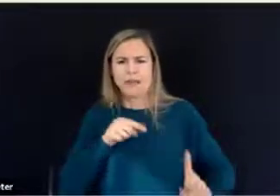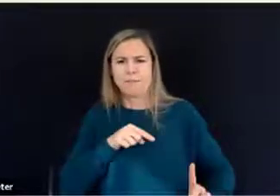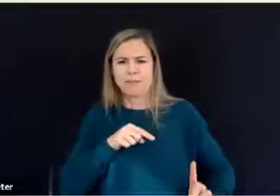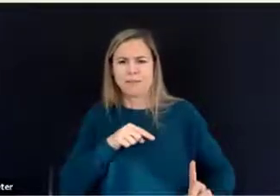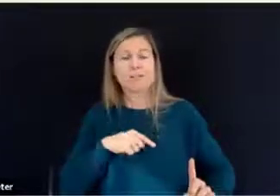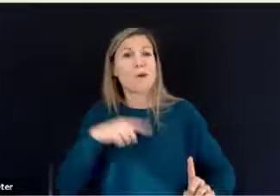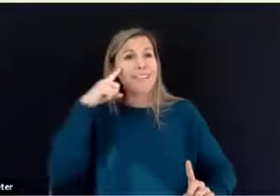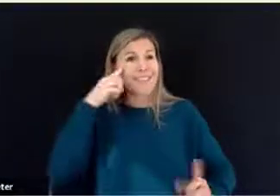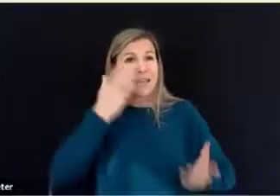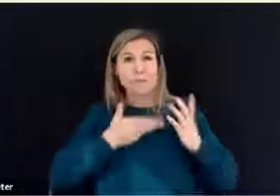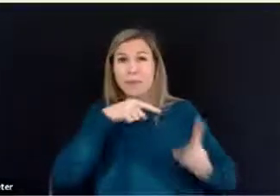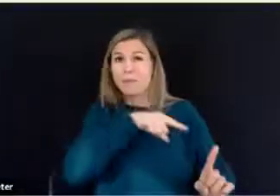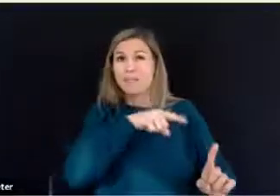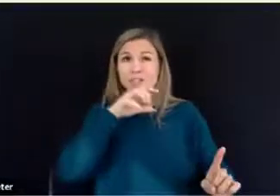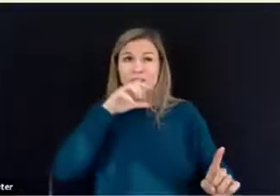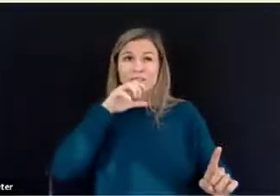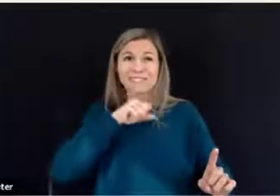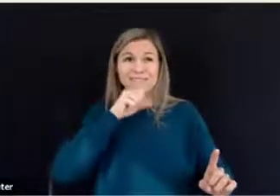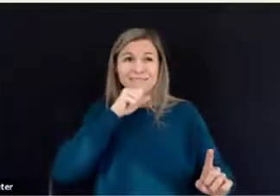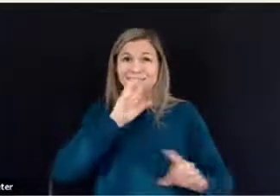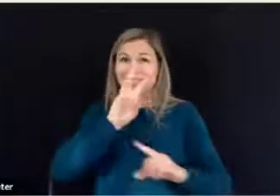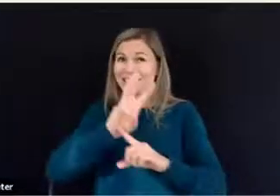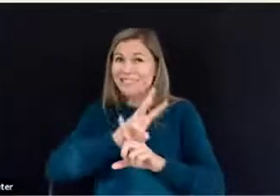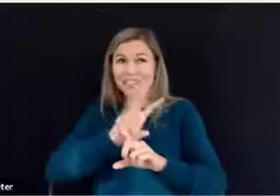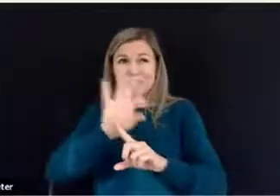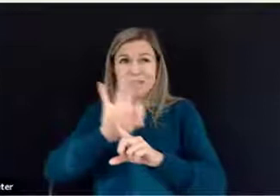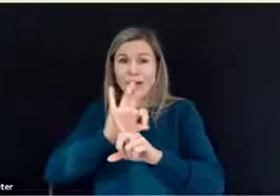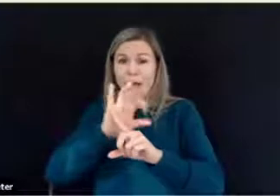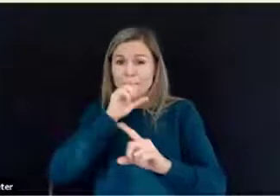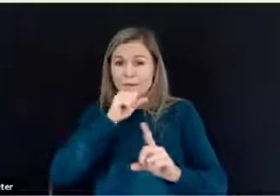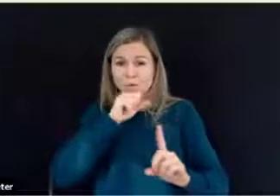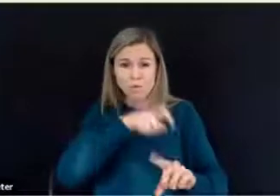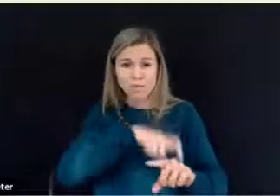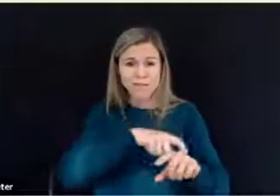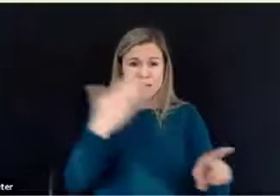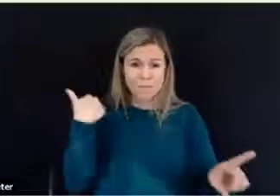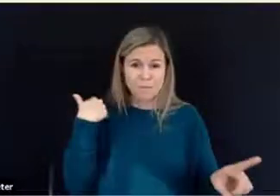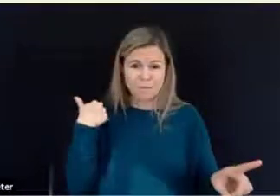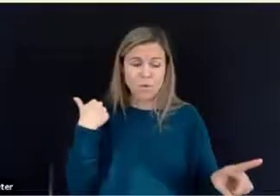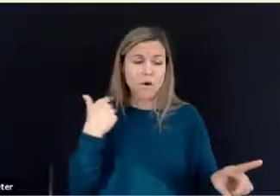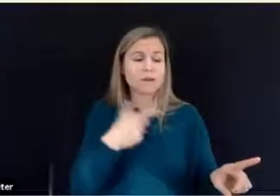six or nine-months-old at that time, and that was when we really started digging deep